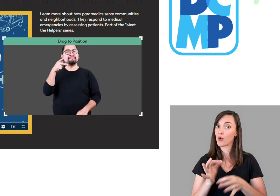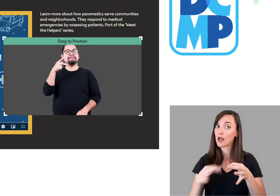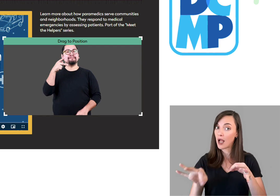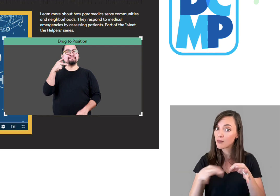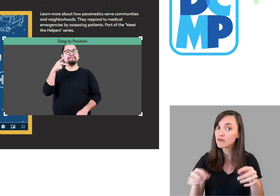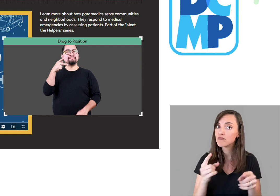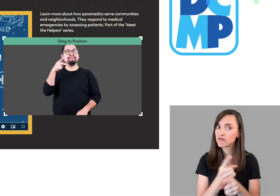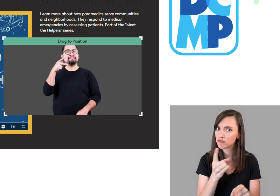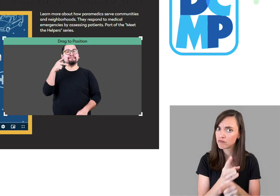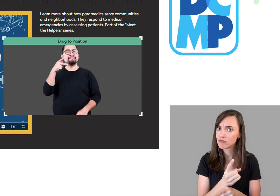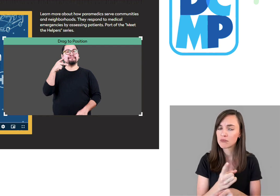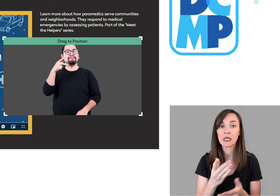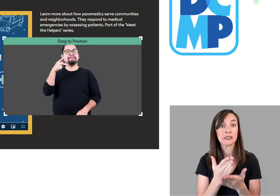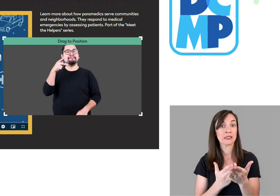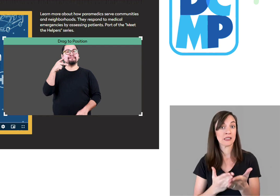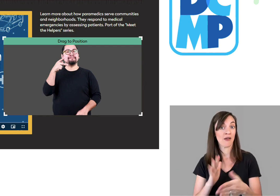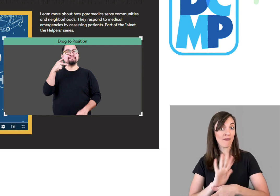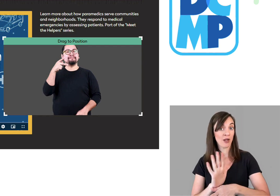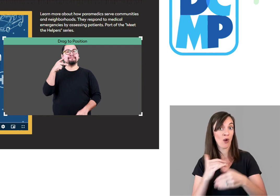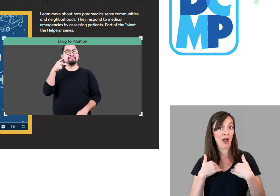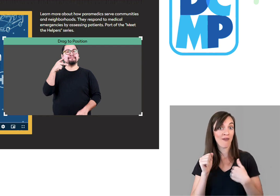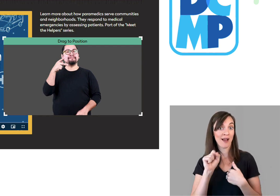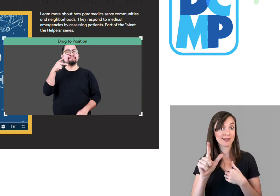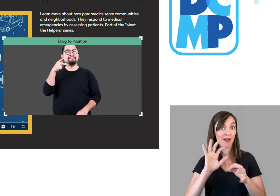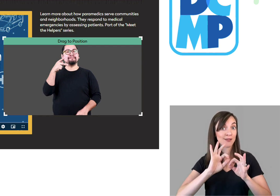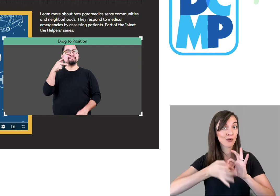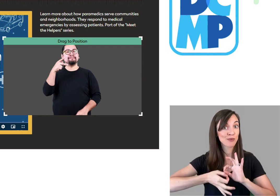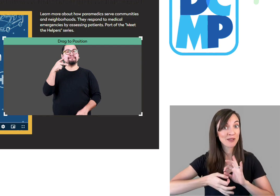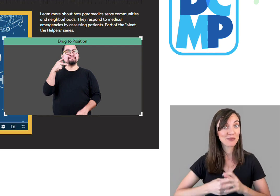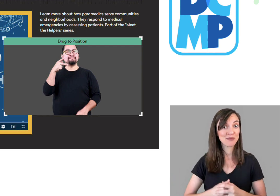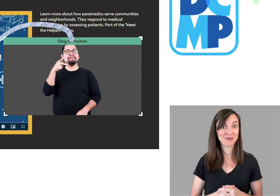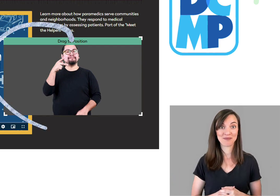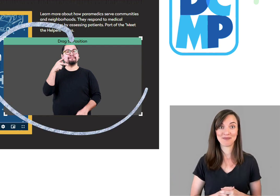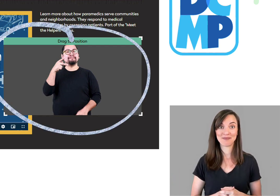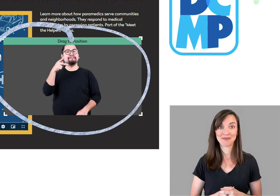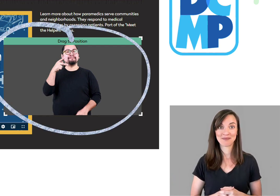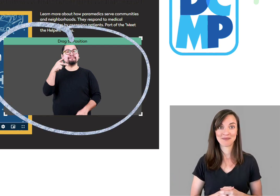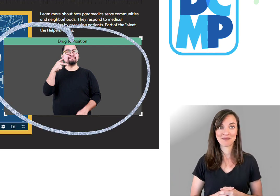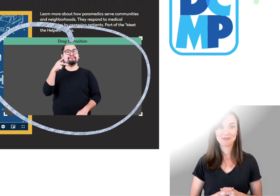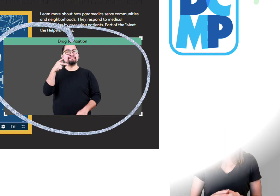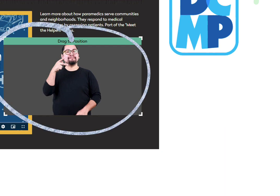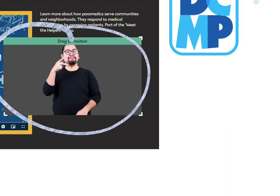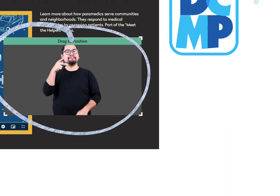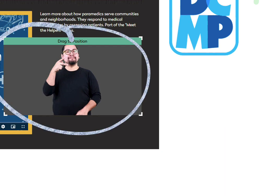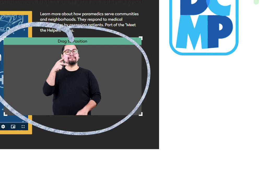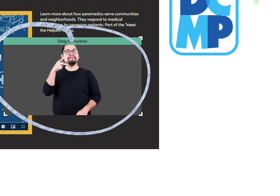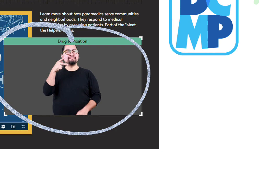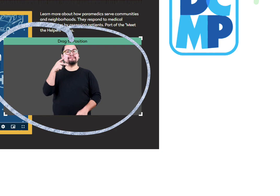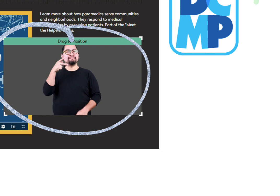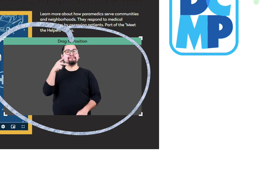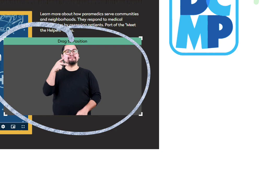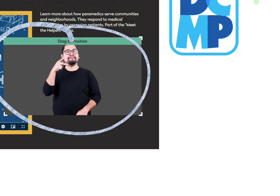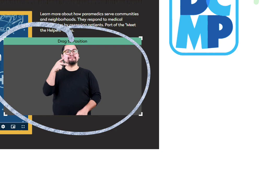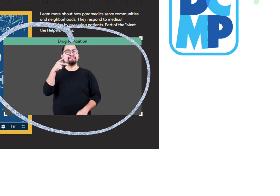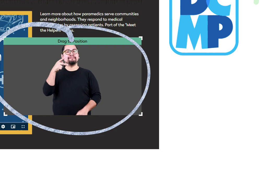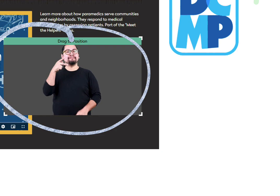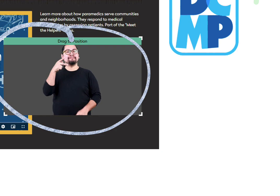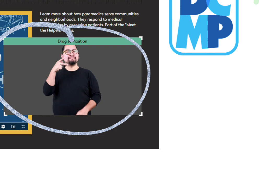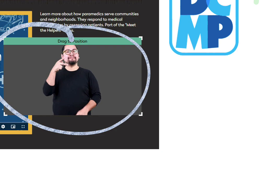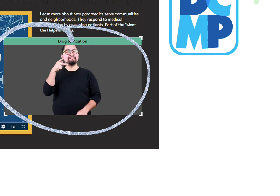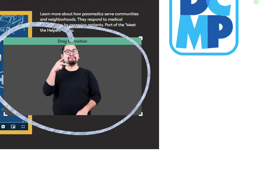videos are captioned by humans for accuracy, and some even include ASL interpretation!